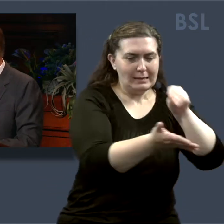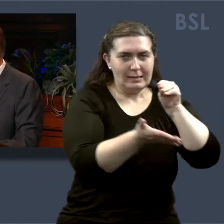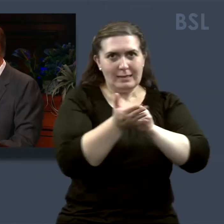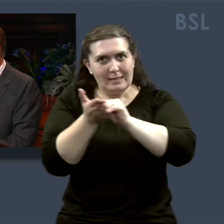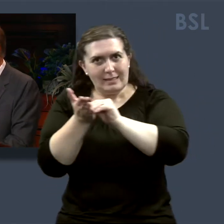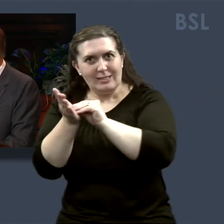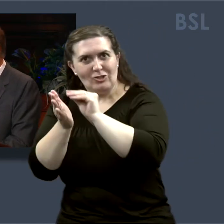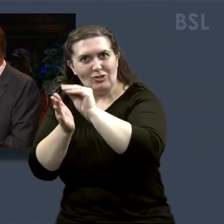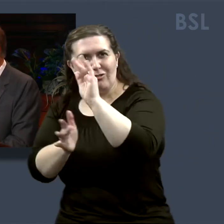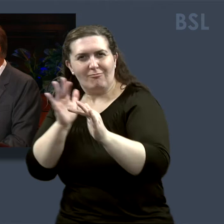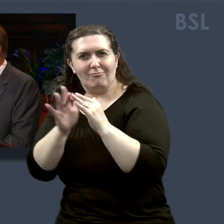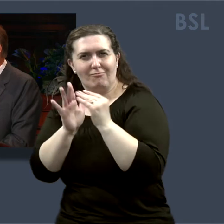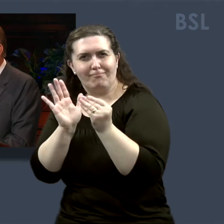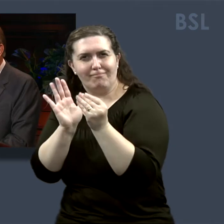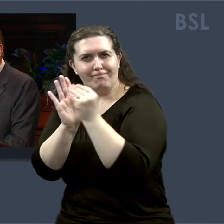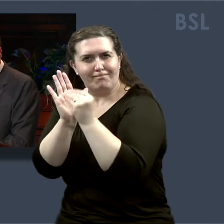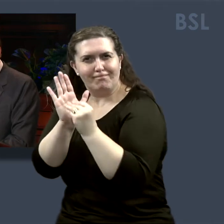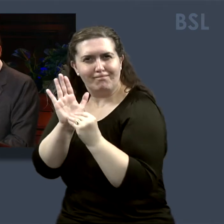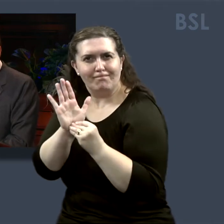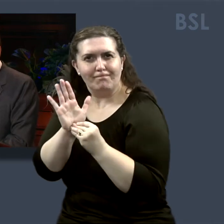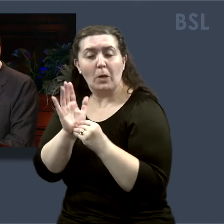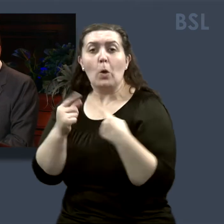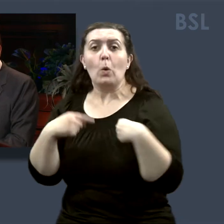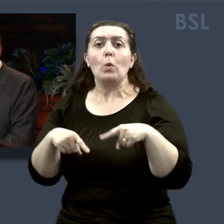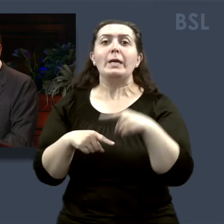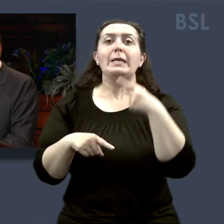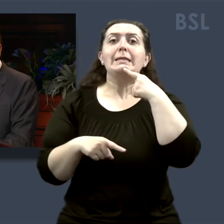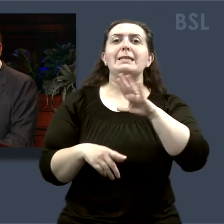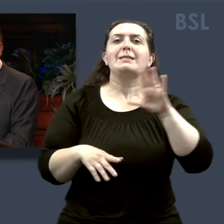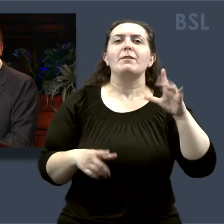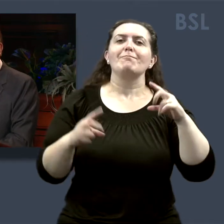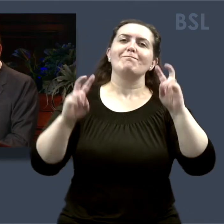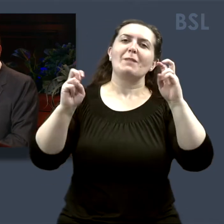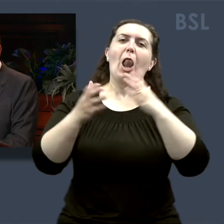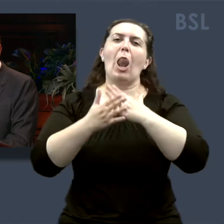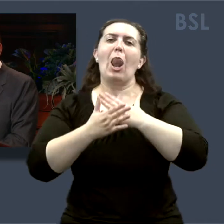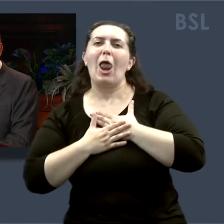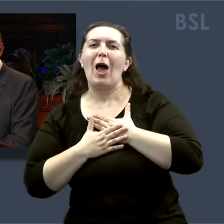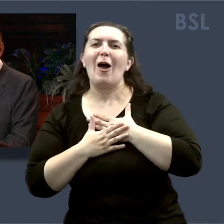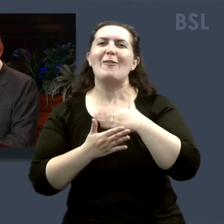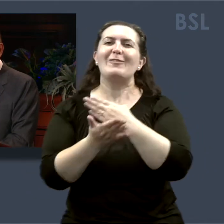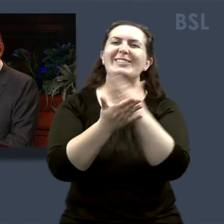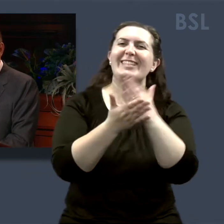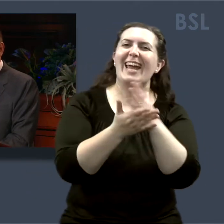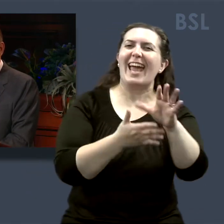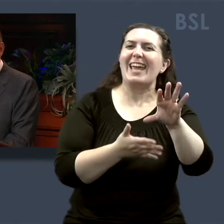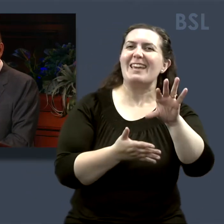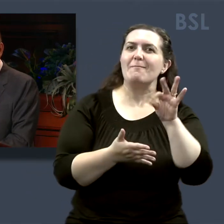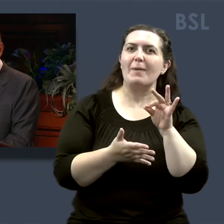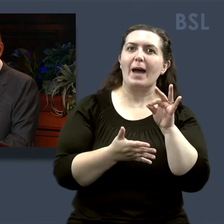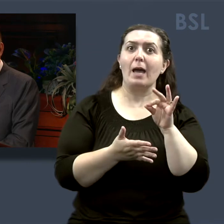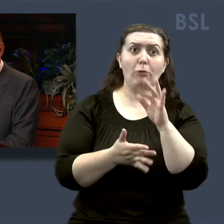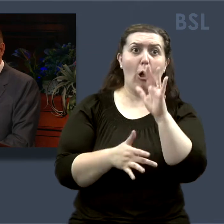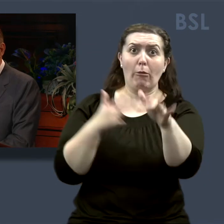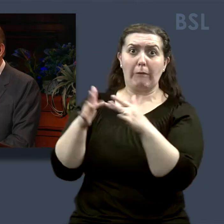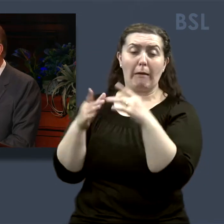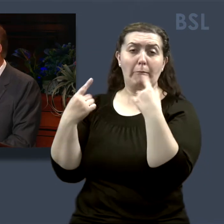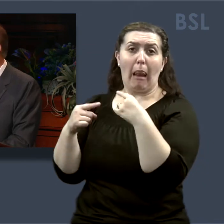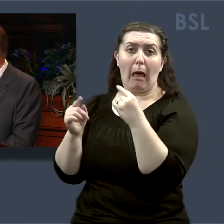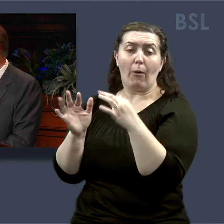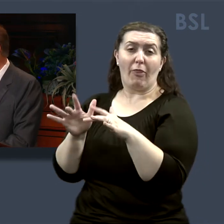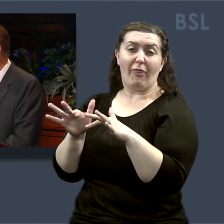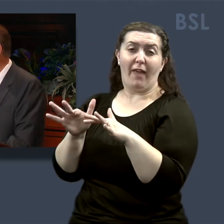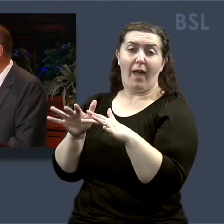We testify when we love, share, and invite, even online.